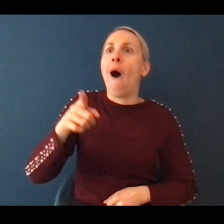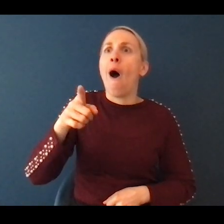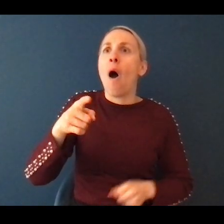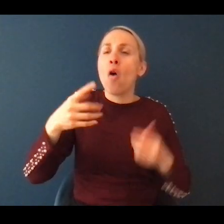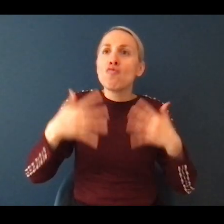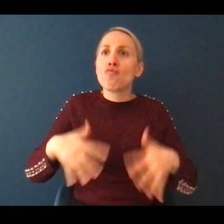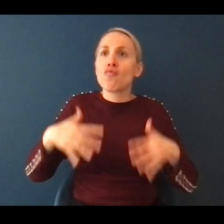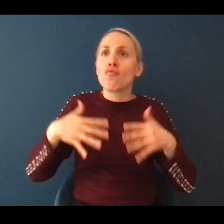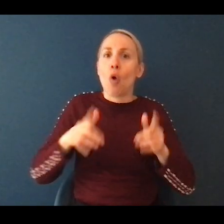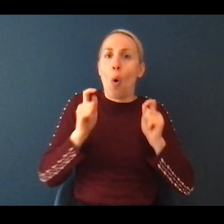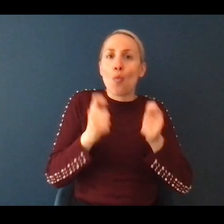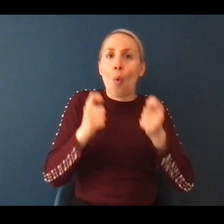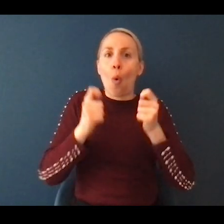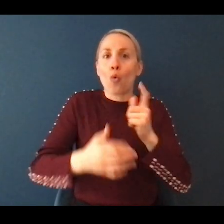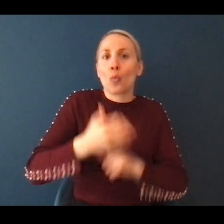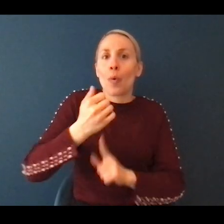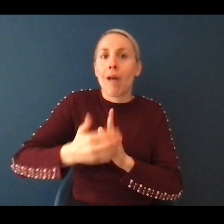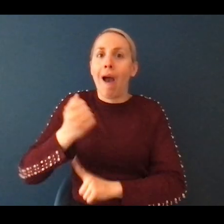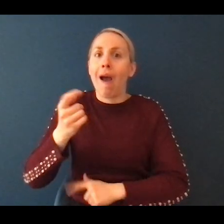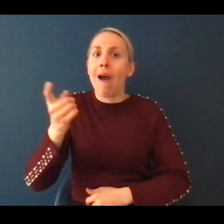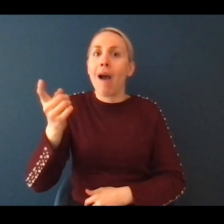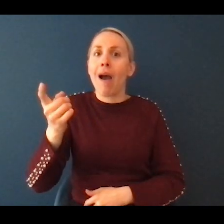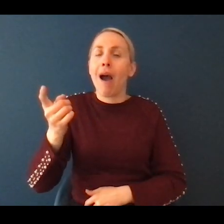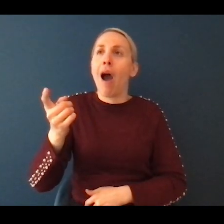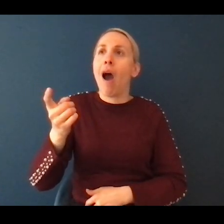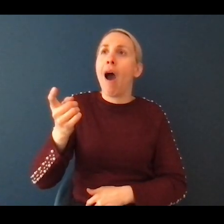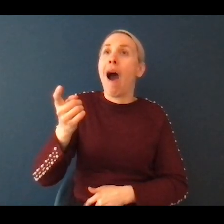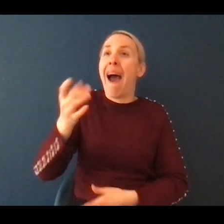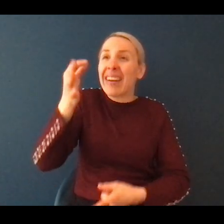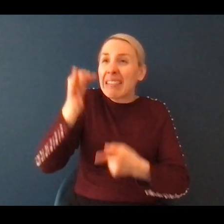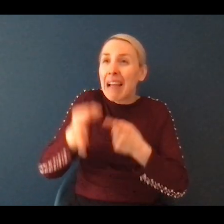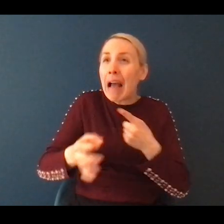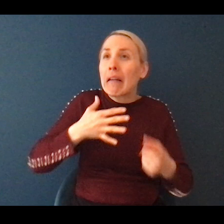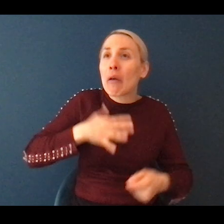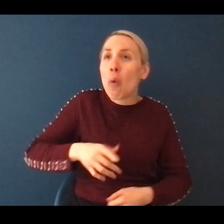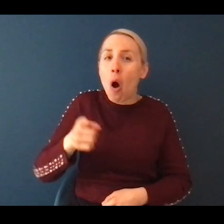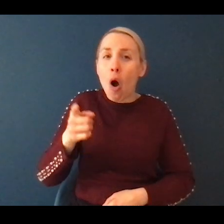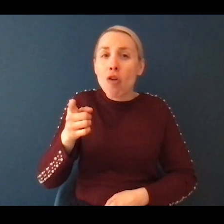the award winners and I remember thinking that's exactly what I need I had been you